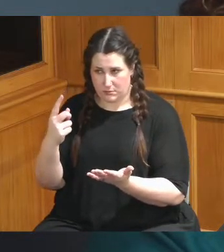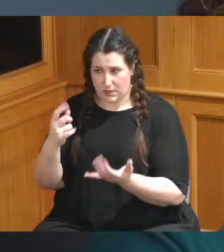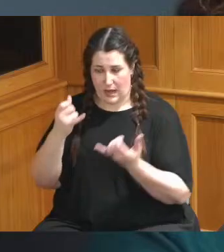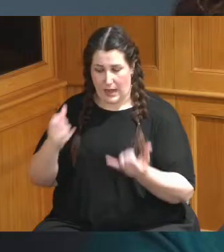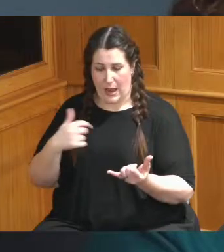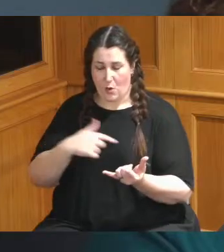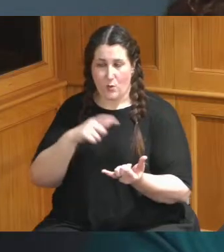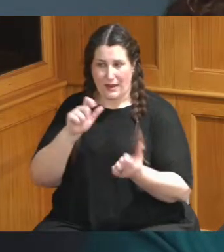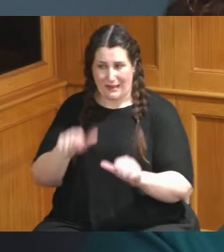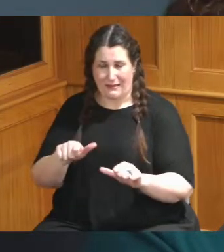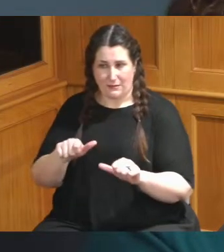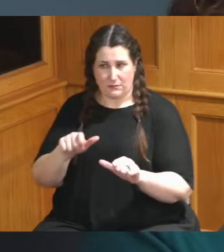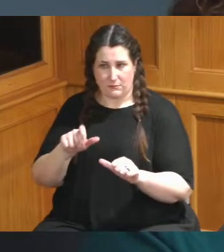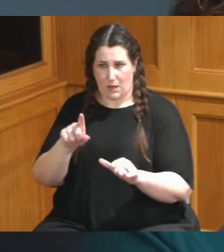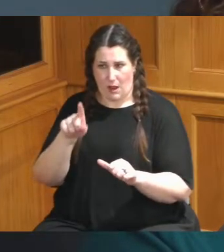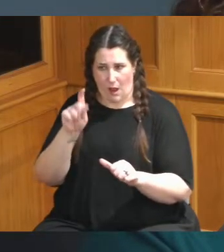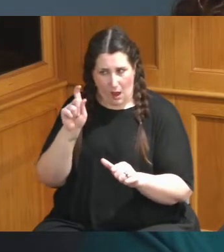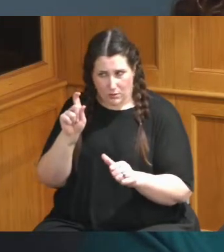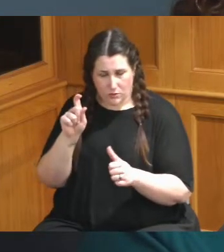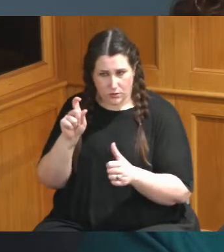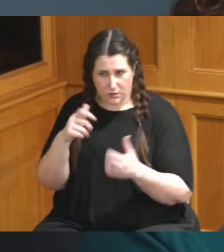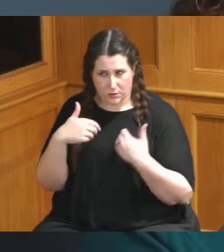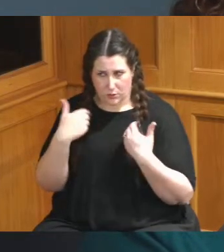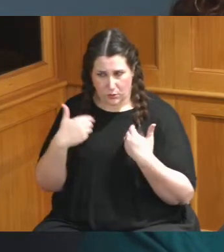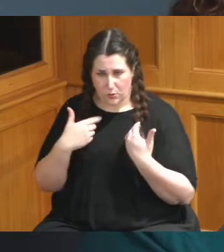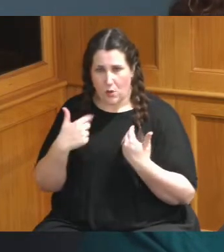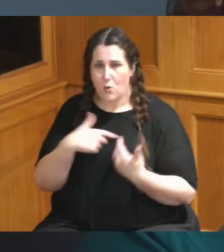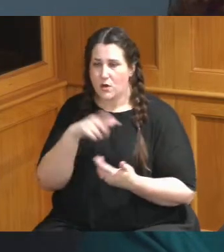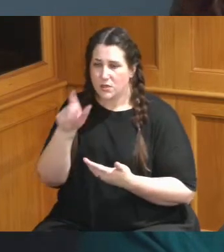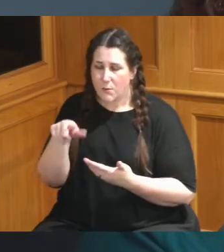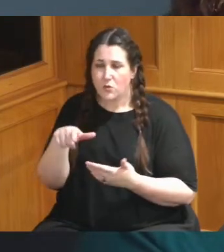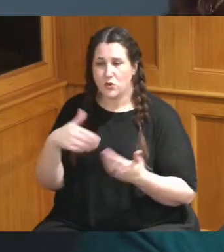only help a hundred youth because we're supposed to do the Youth Employment Day which we always